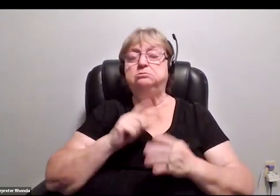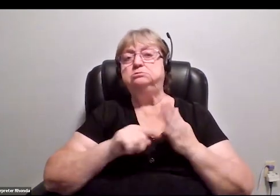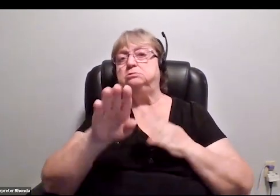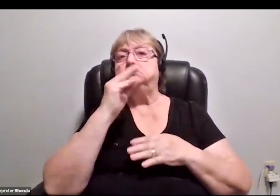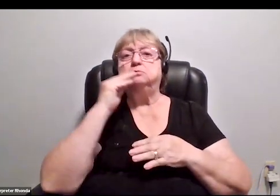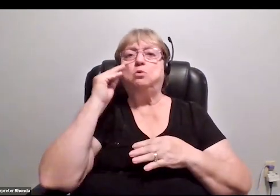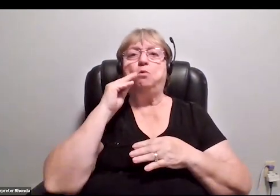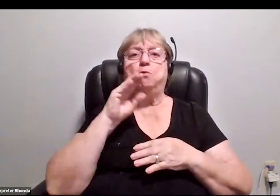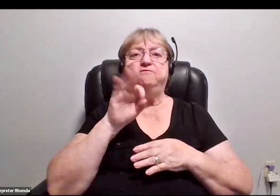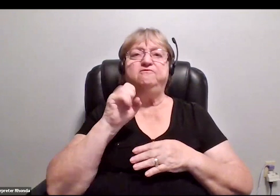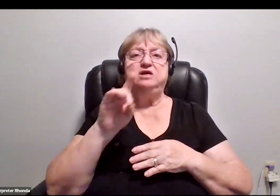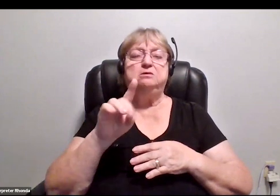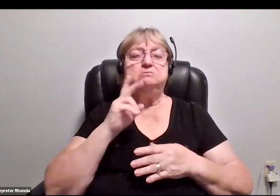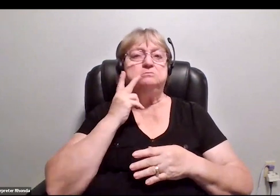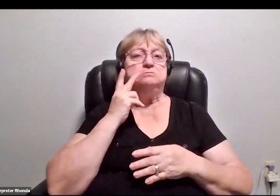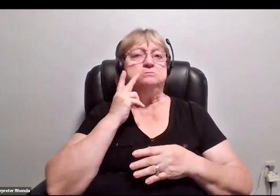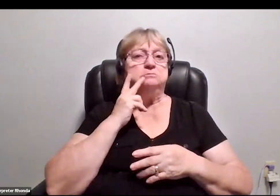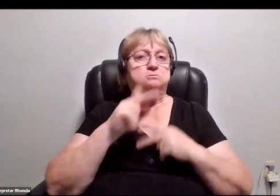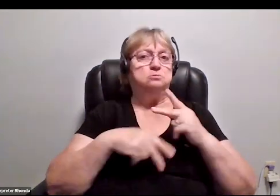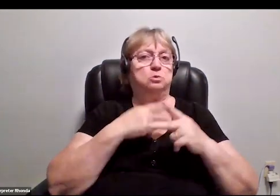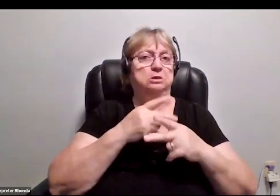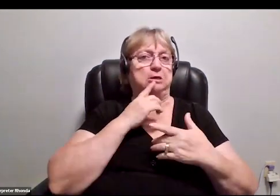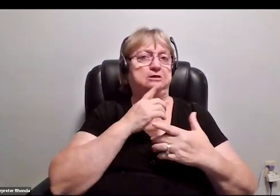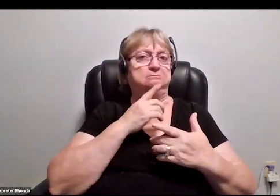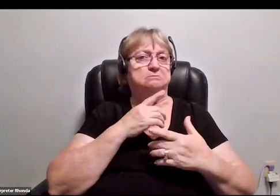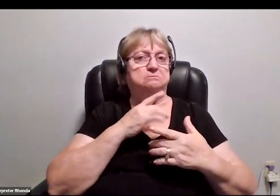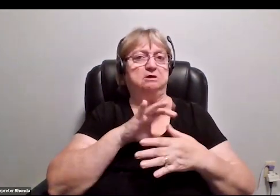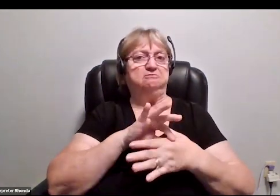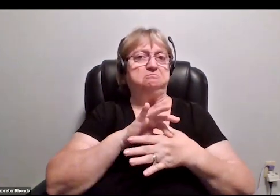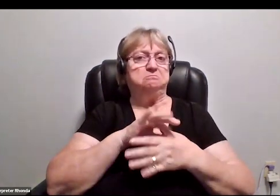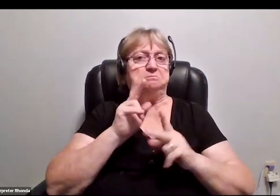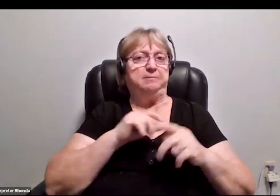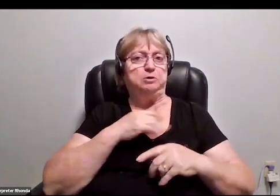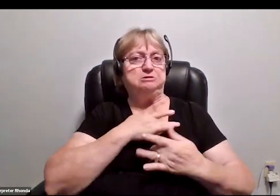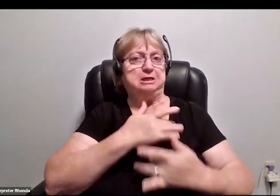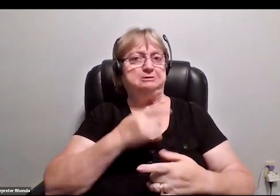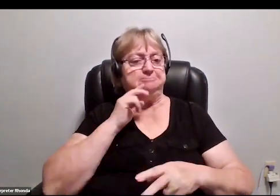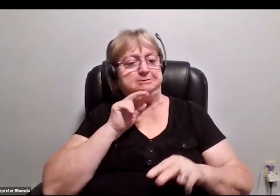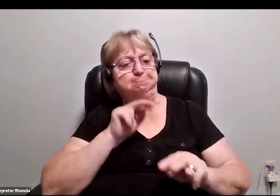on what kinds of content are trending. This can help you to stand out and attract an audience,